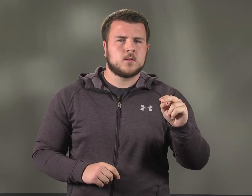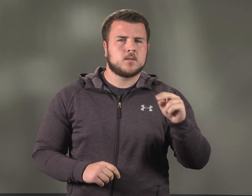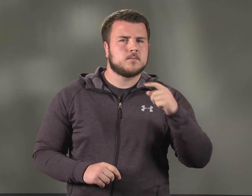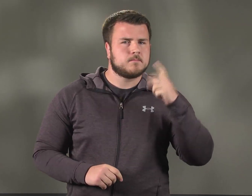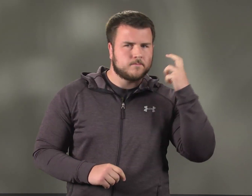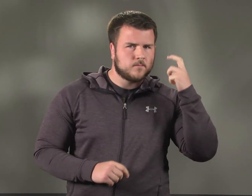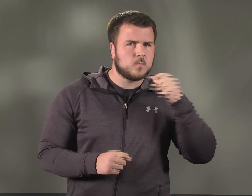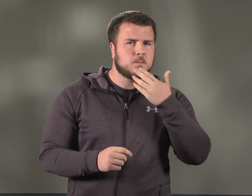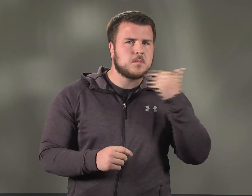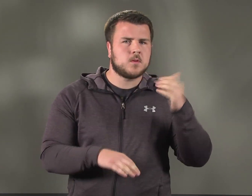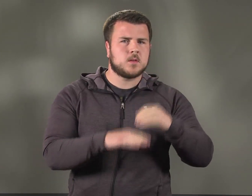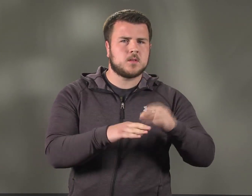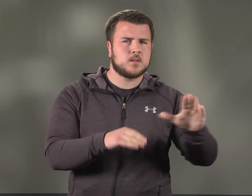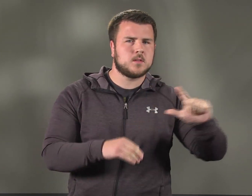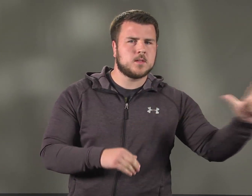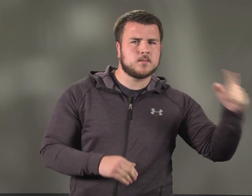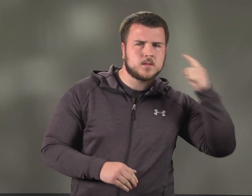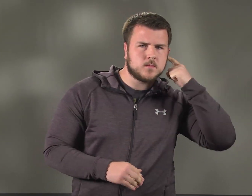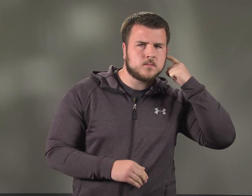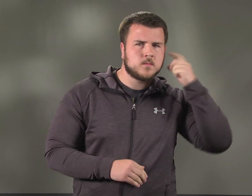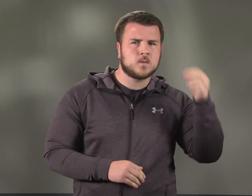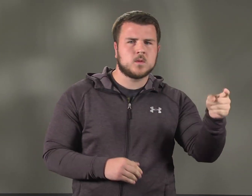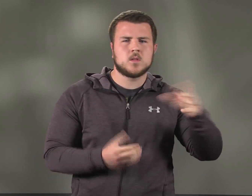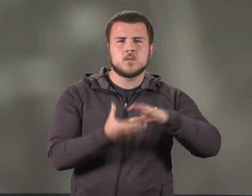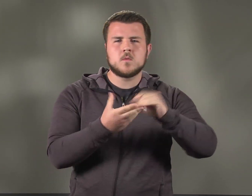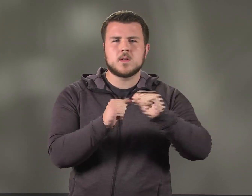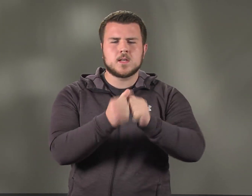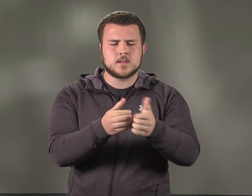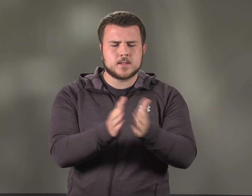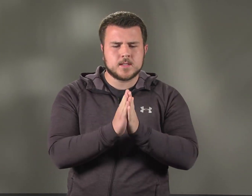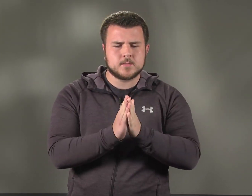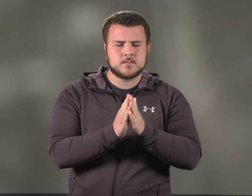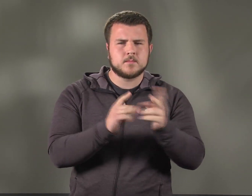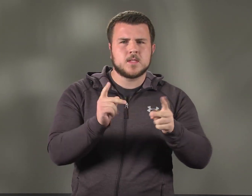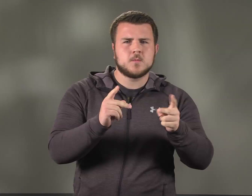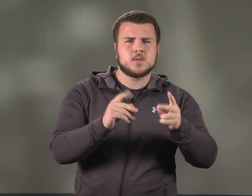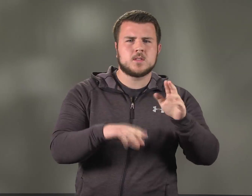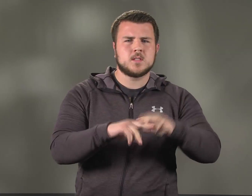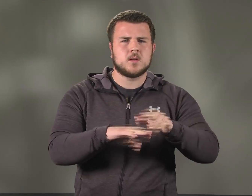Kevin's hearing was better in his left ear so he learned how to ask people to sit